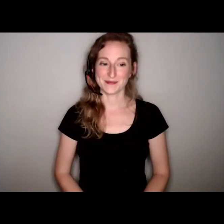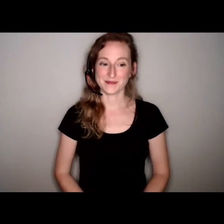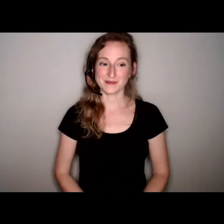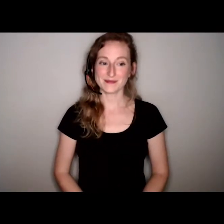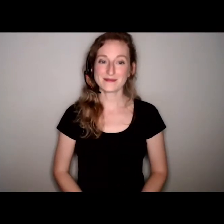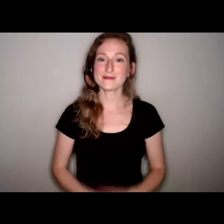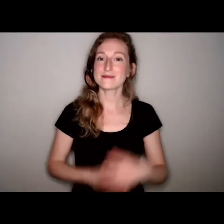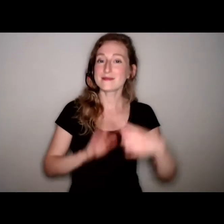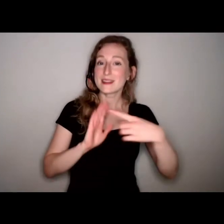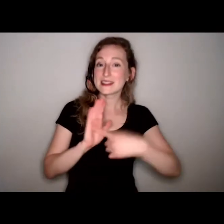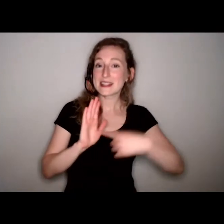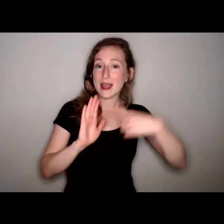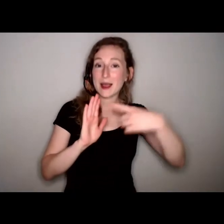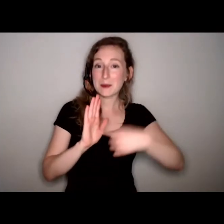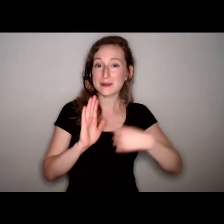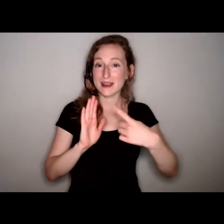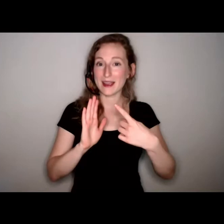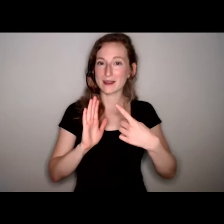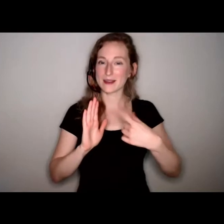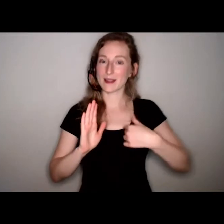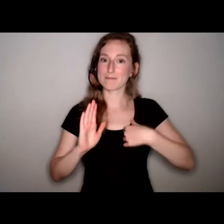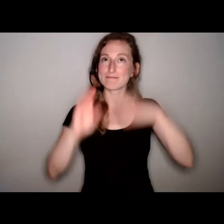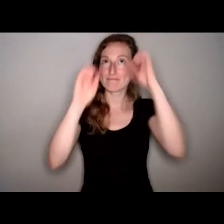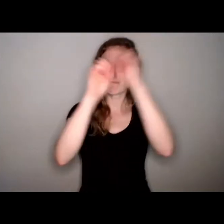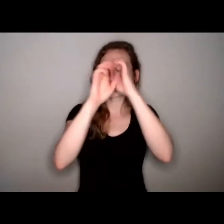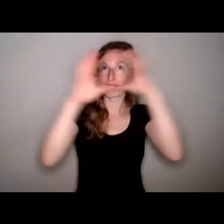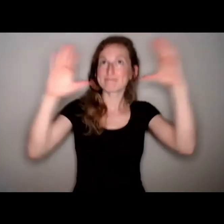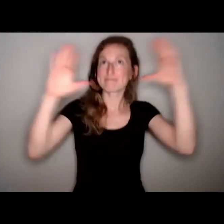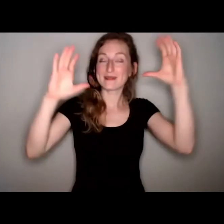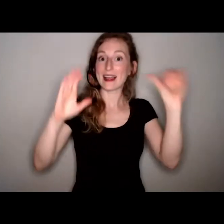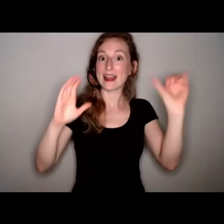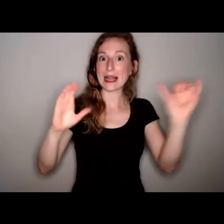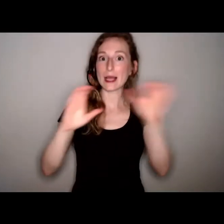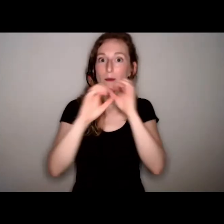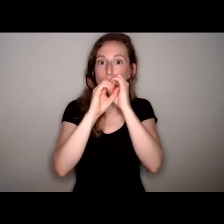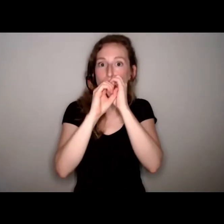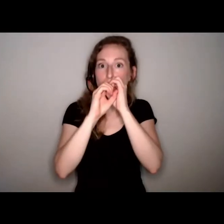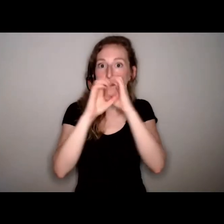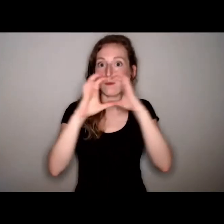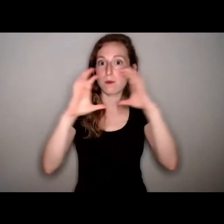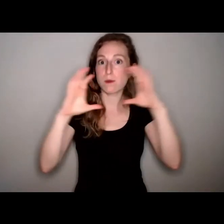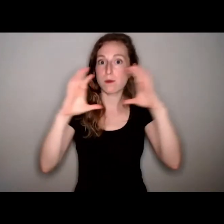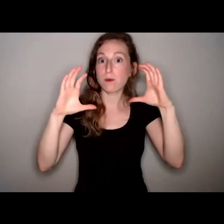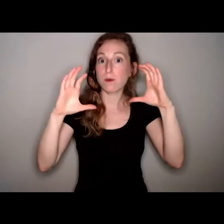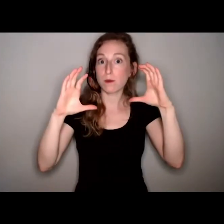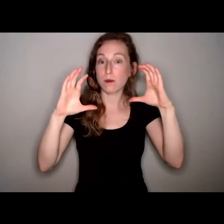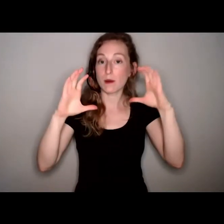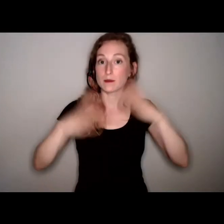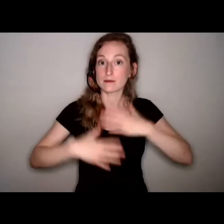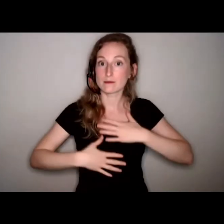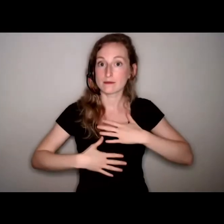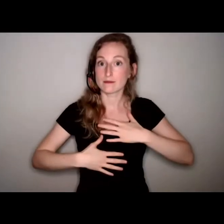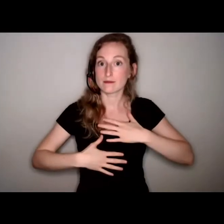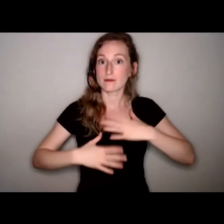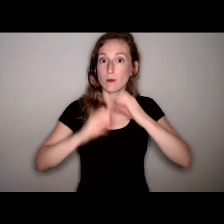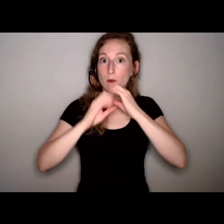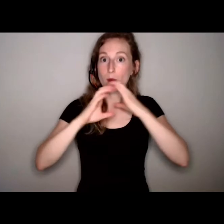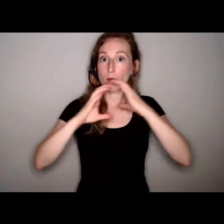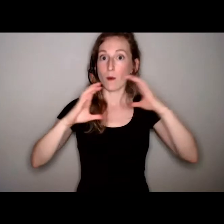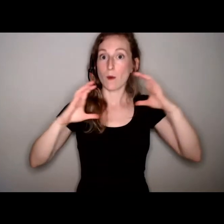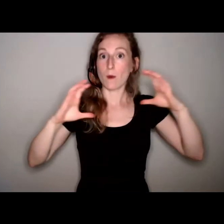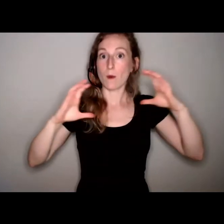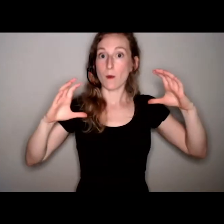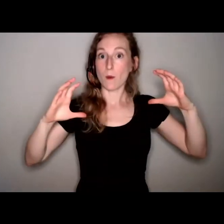Sometimes I like to pretend that I am filling a balloon with air as I breathe in, then I